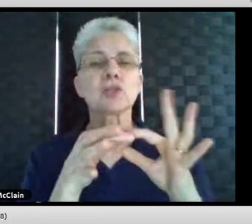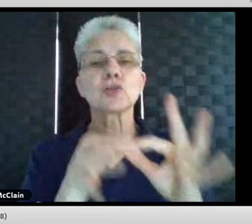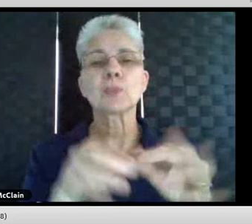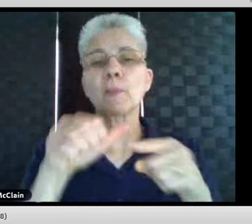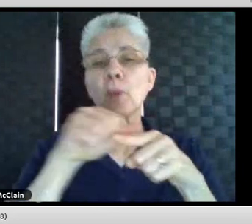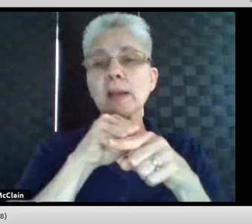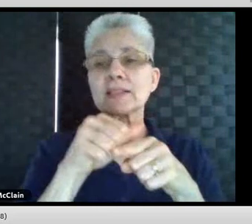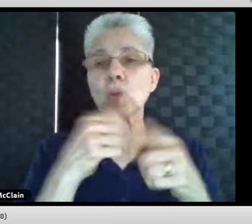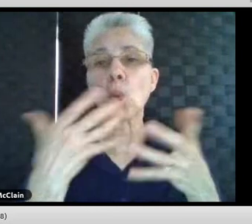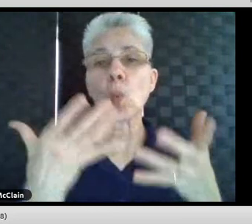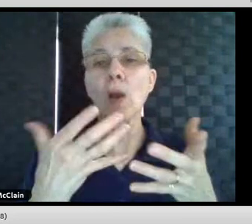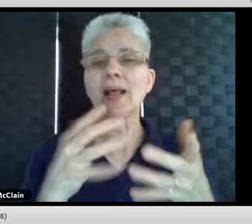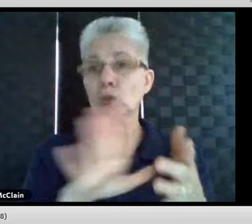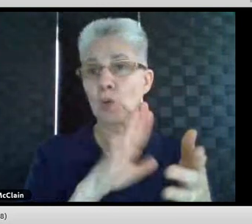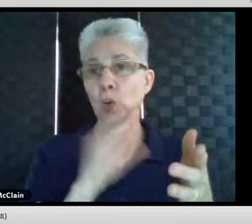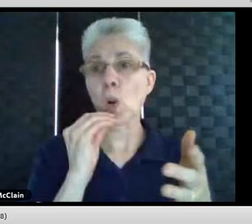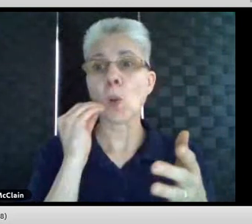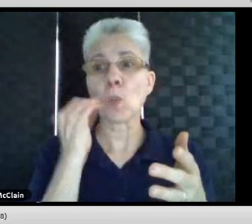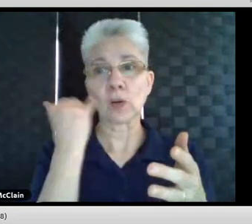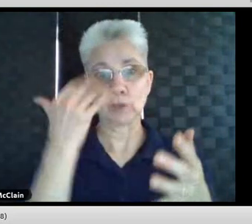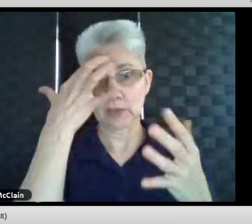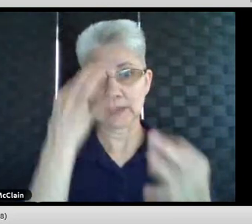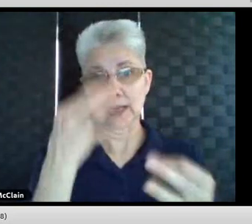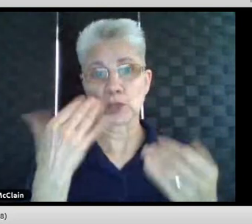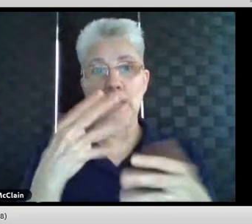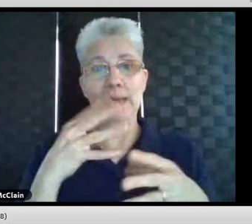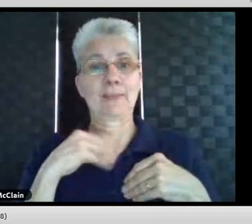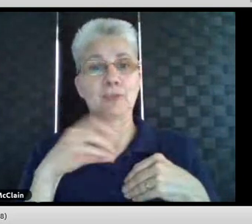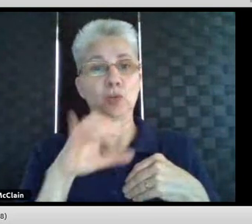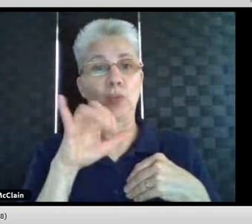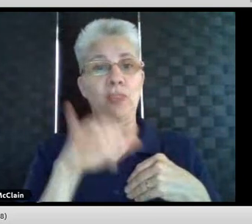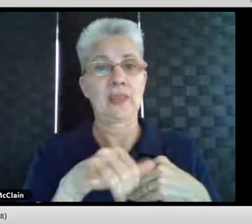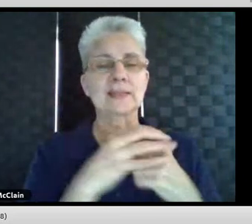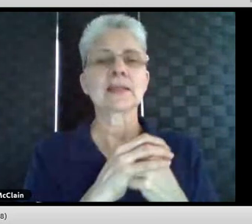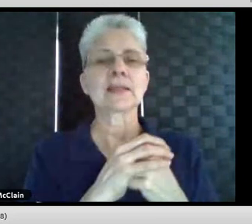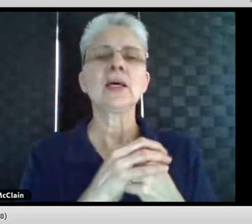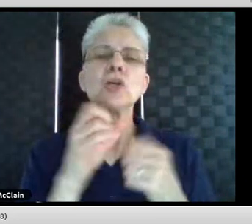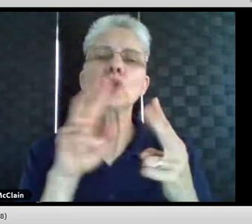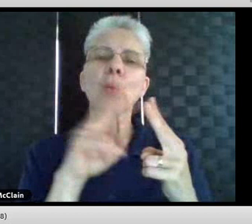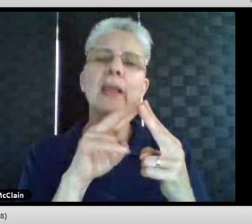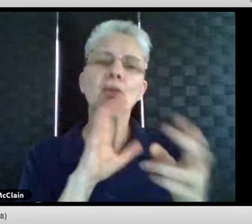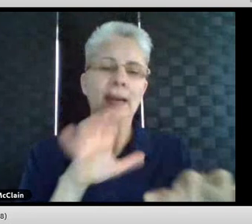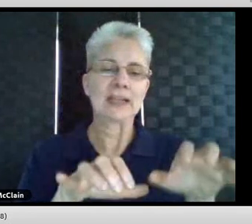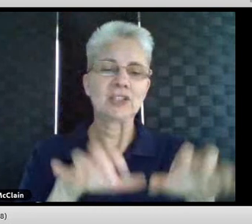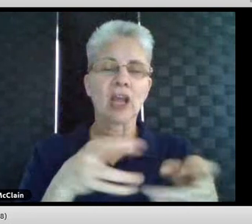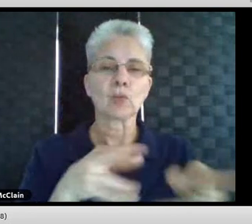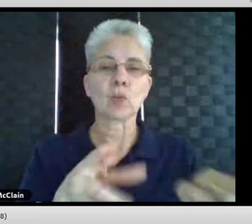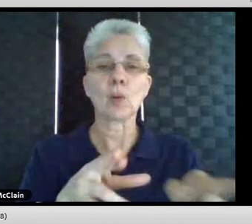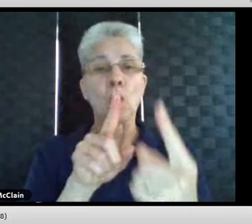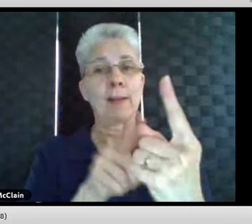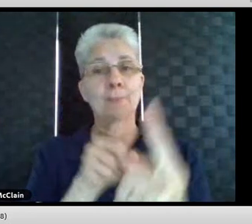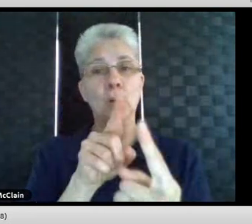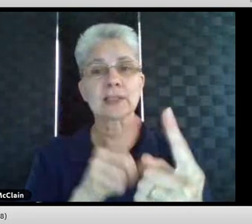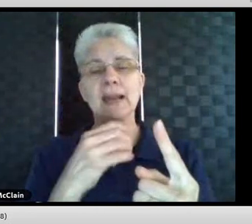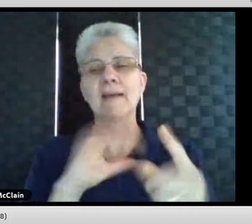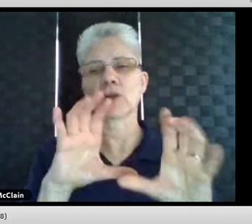And this is your homework, should you accept to do it. So either in a chat room or in person, have a group of three people: